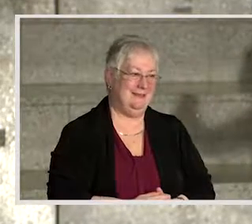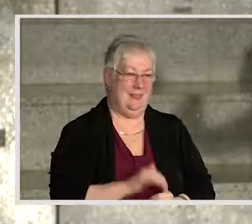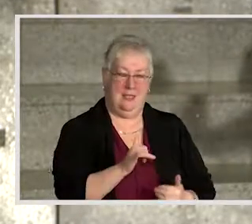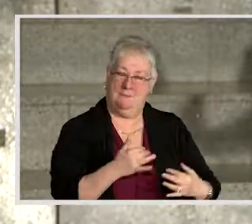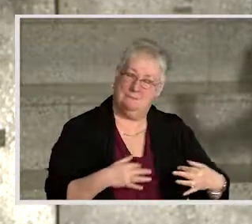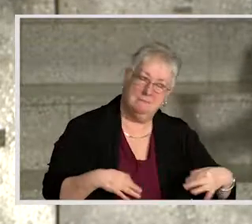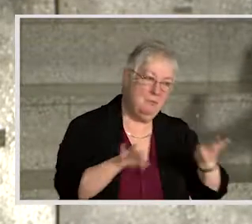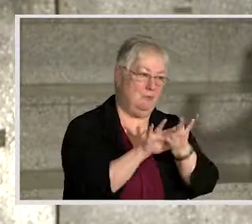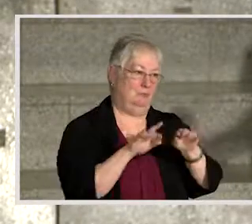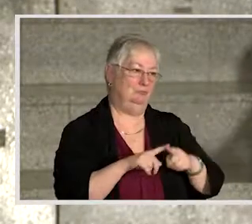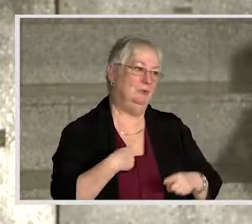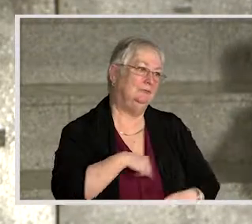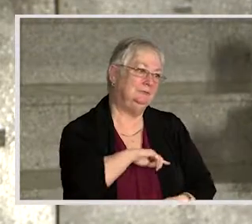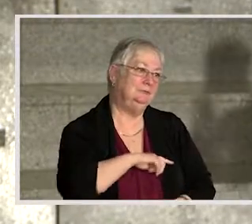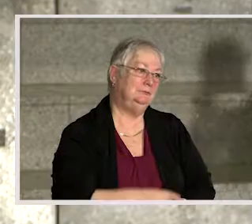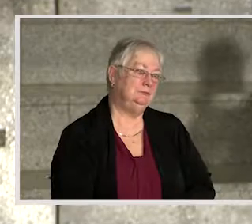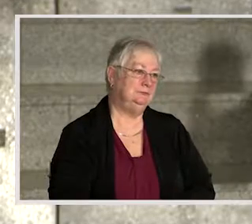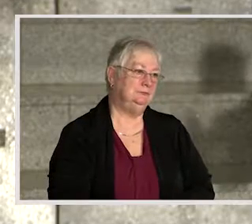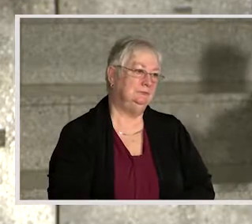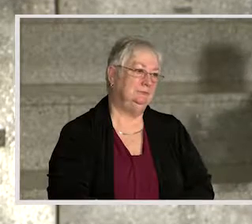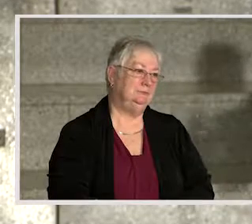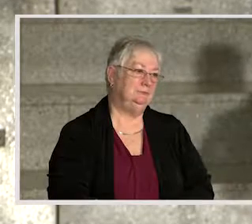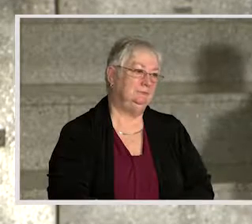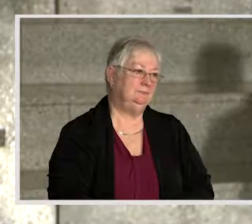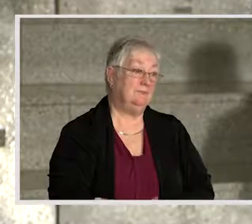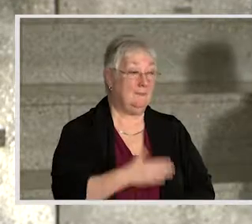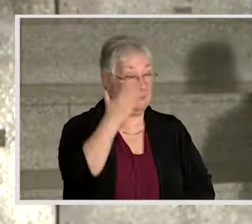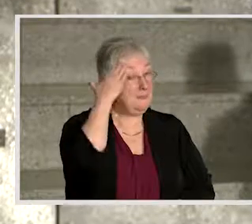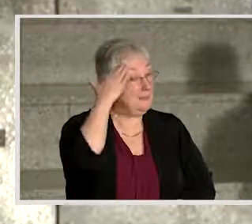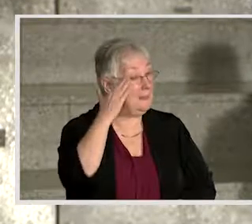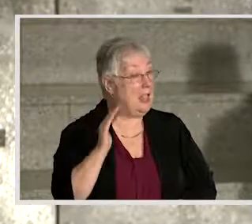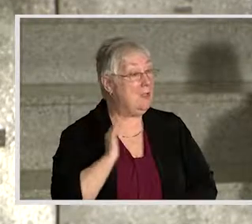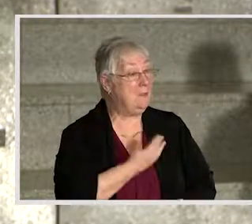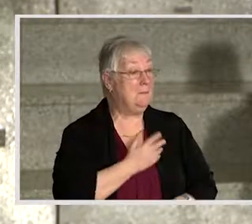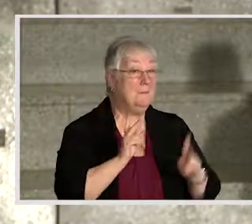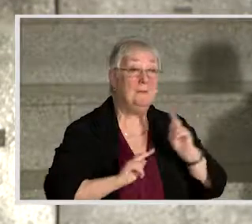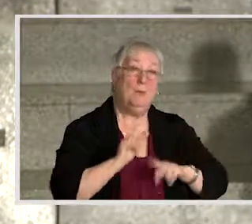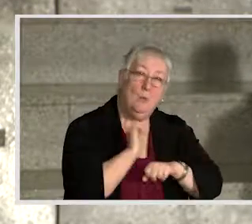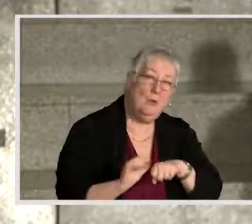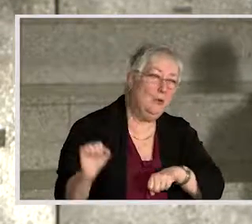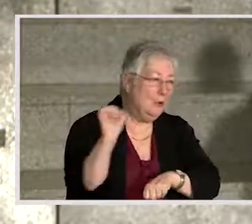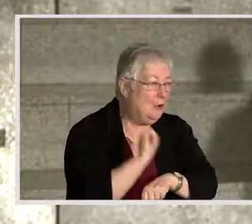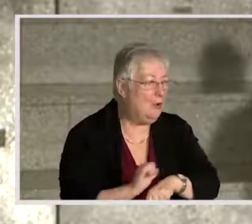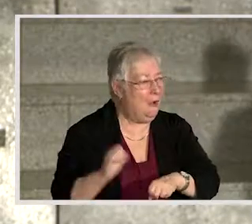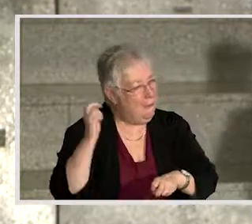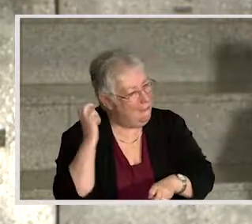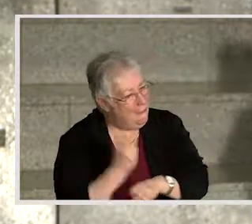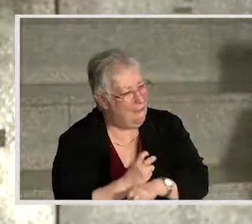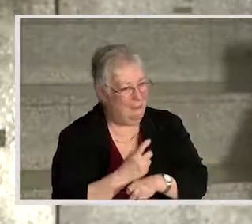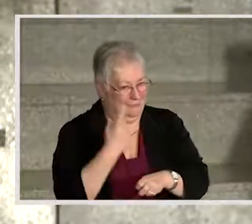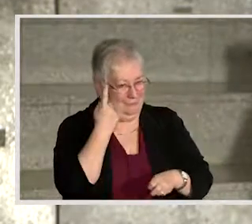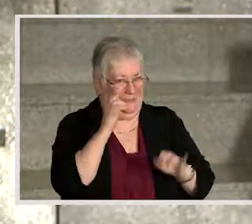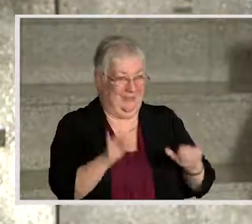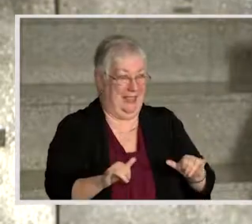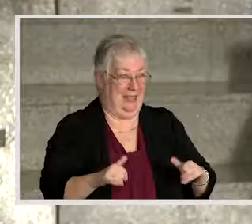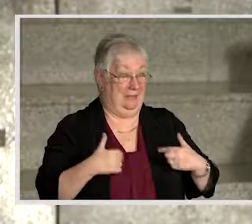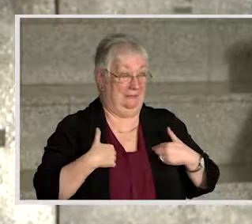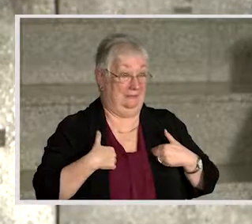WORKED LONG AND HARD SO THAT THE MAYOR OF WASHINGTON, D.C., CAN SAY THAT WE ARE A FISCALLY STRONG CITY.